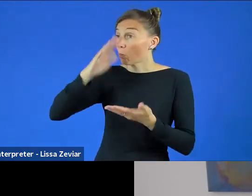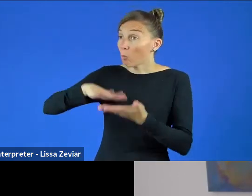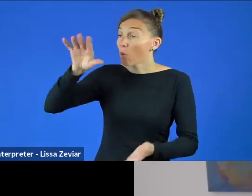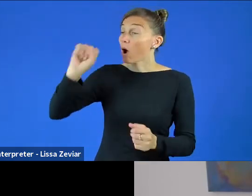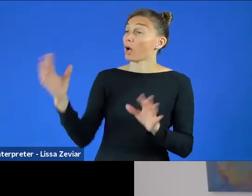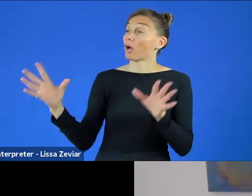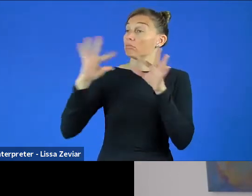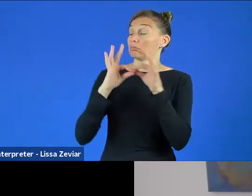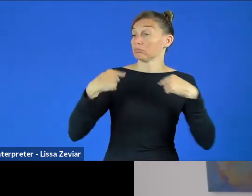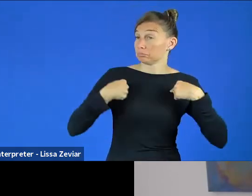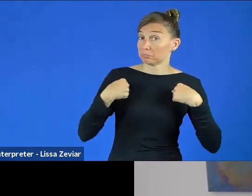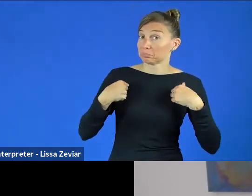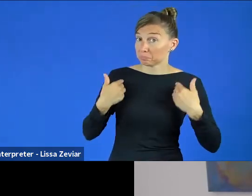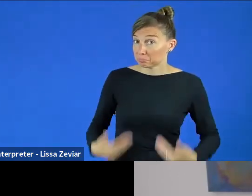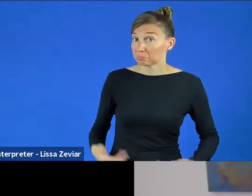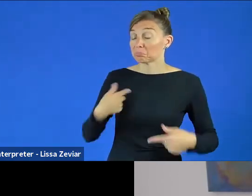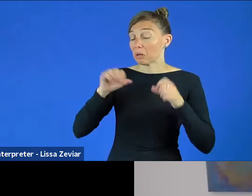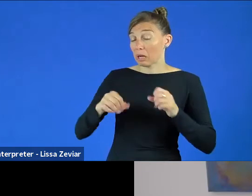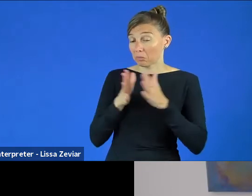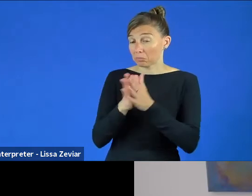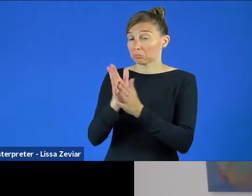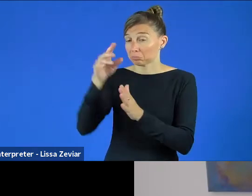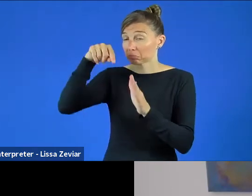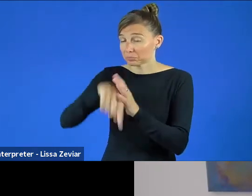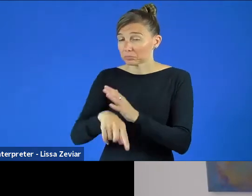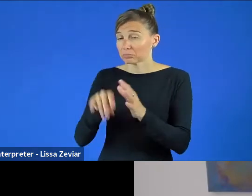I am happy to share more information. Also our position paper.